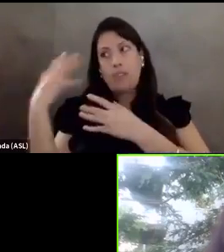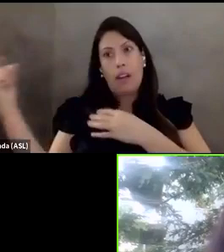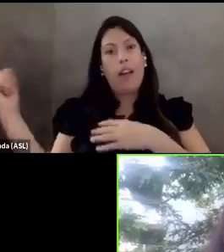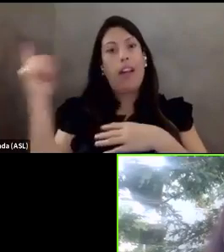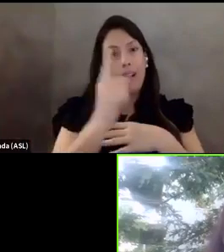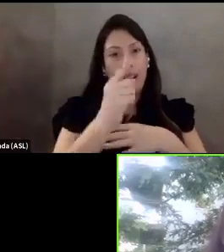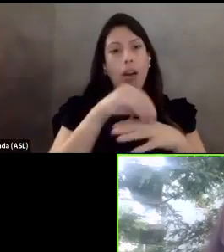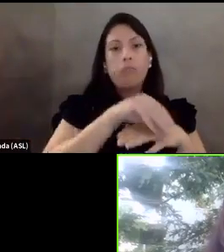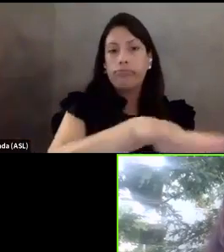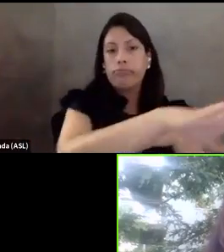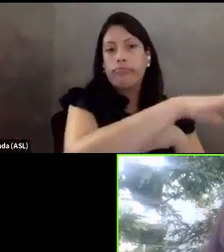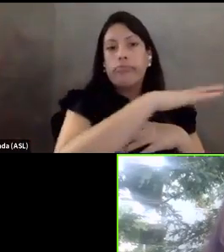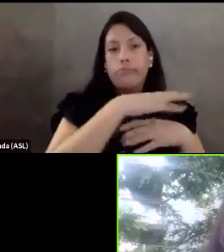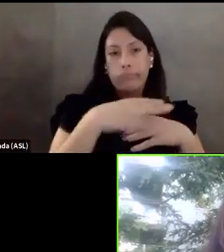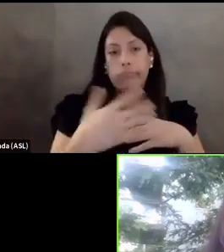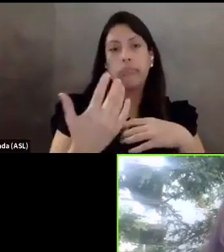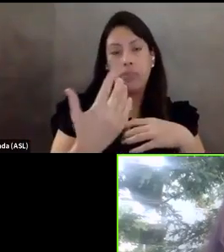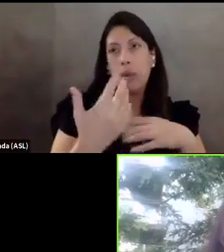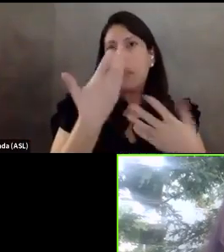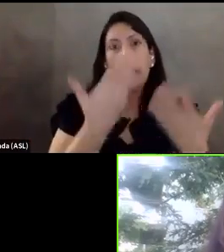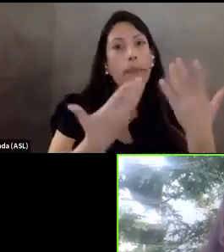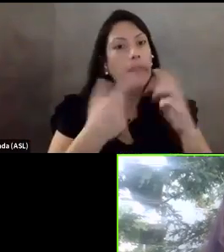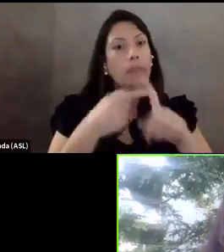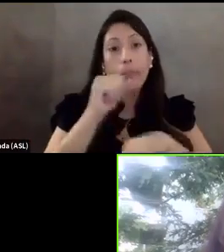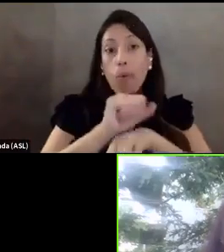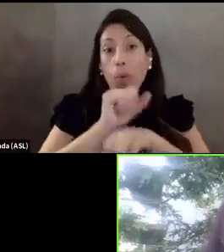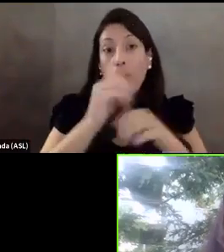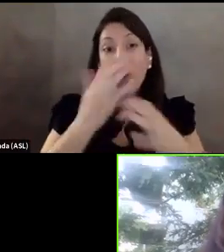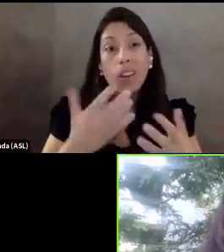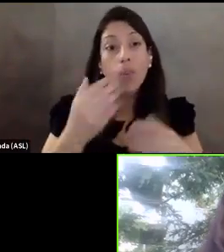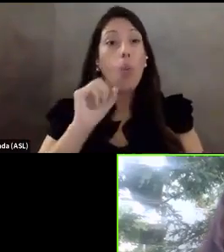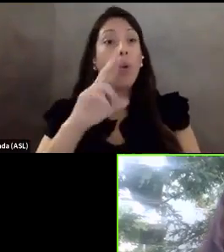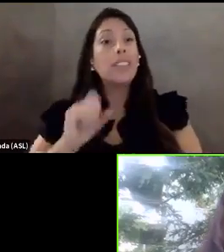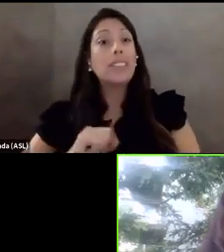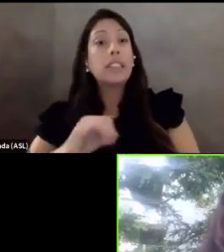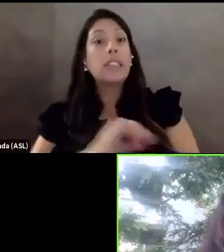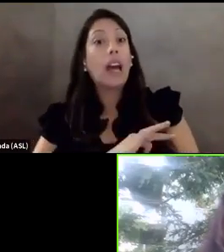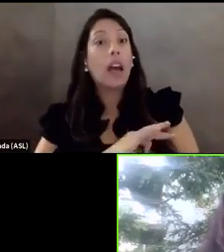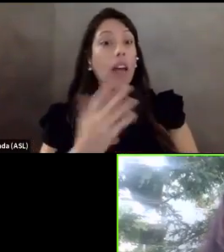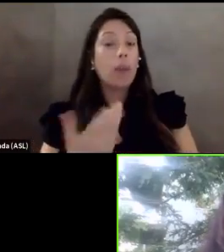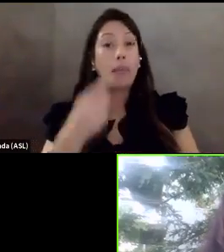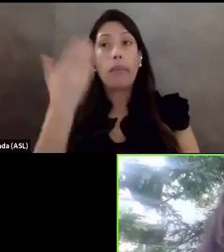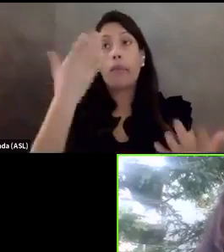largely be by an employee or staff member that didn't know that they had COVID that